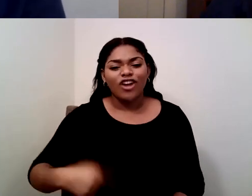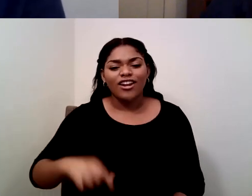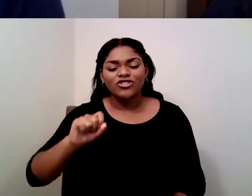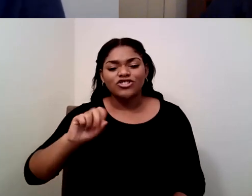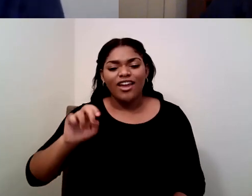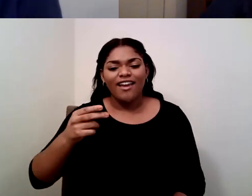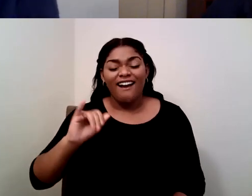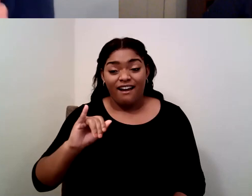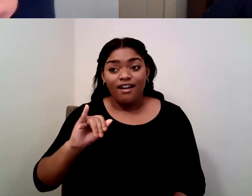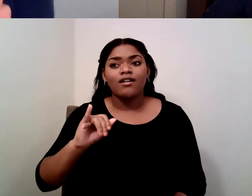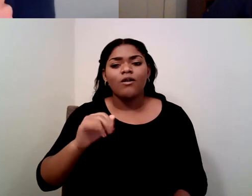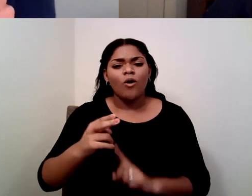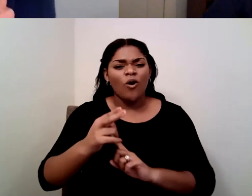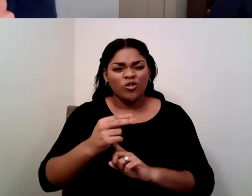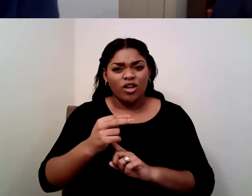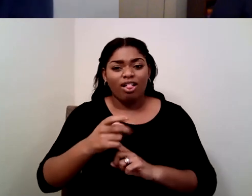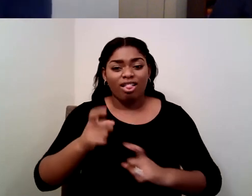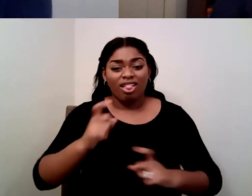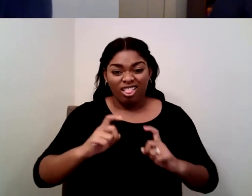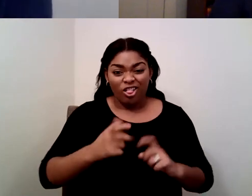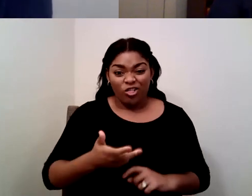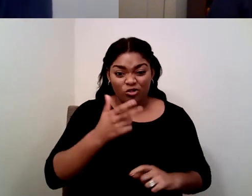and the hotel gave me three capsules and a machine,